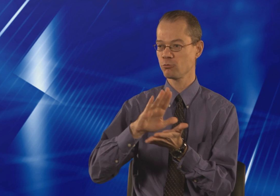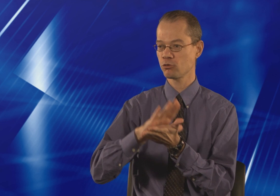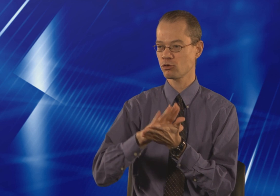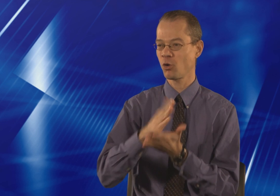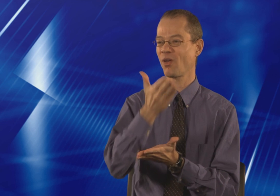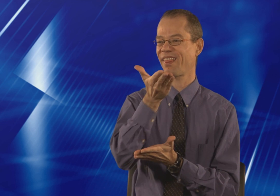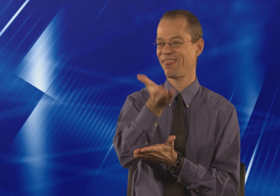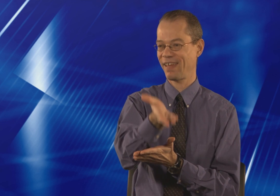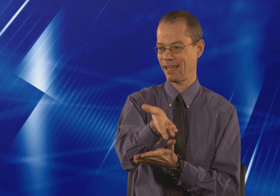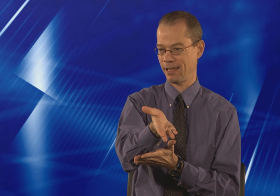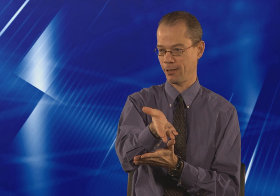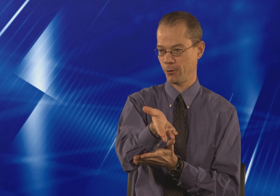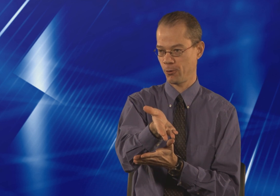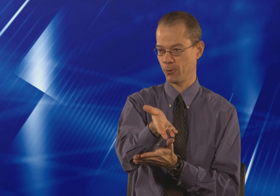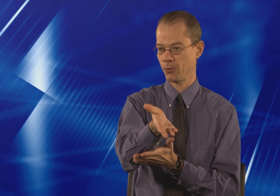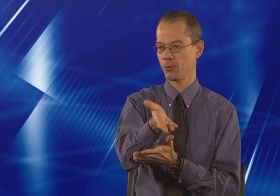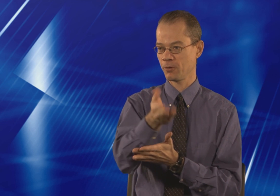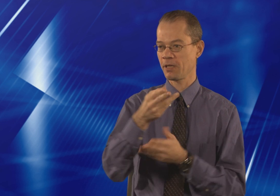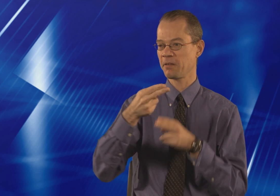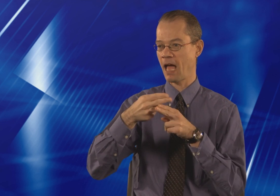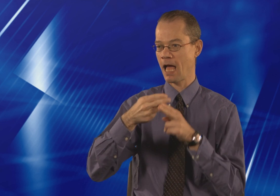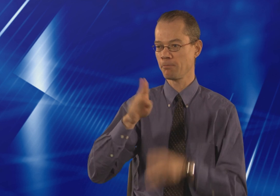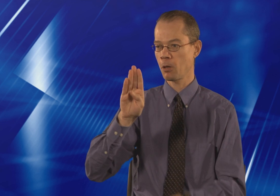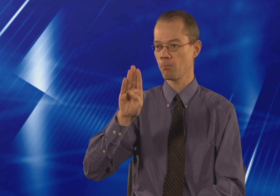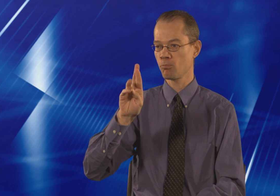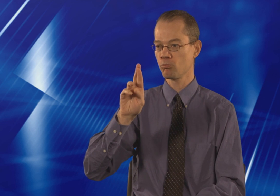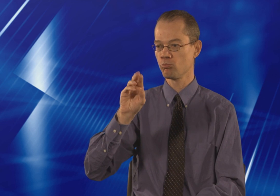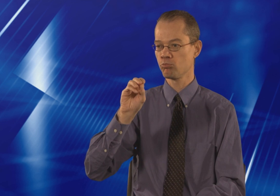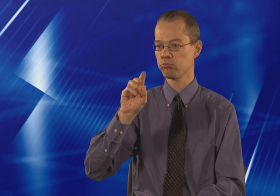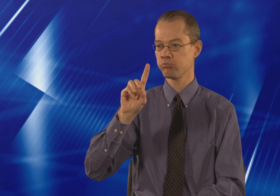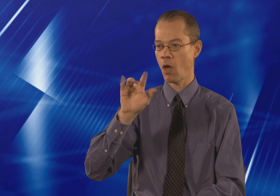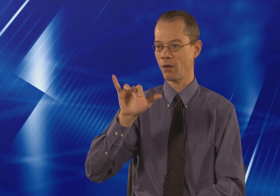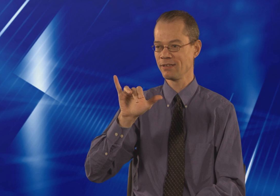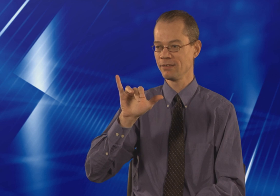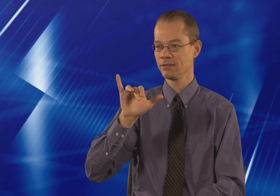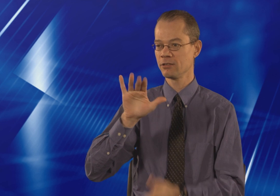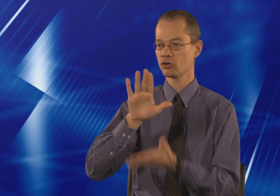And then I worked at the medical school there. The name of it is